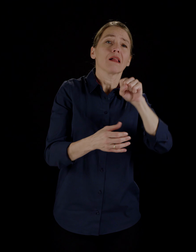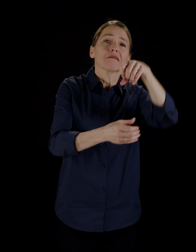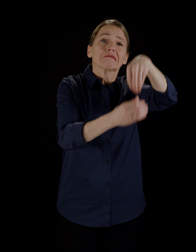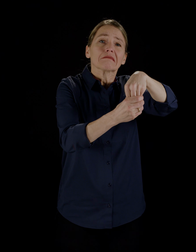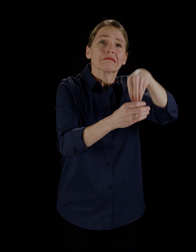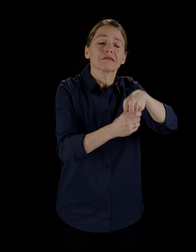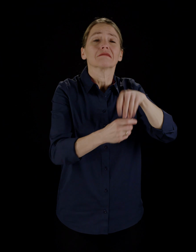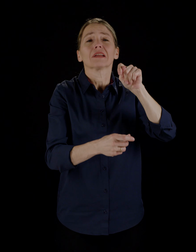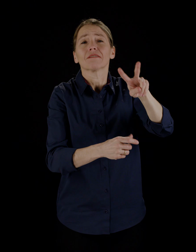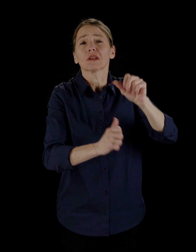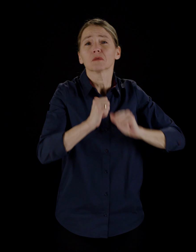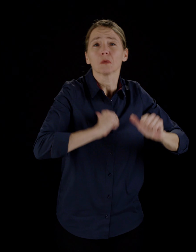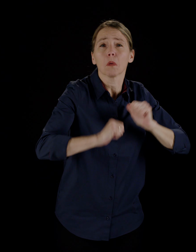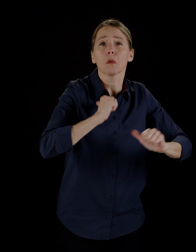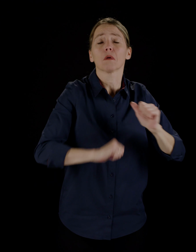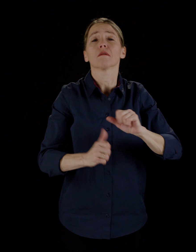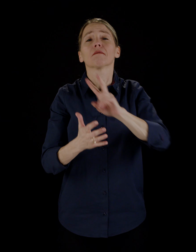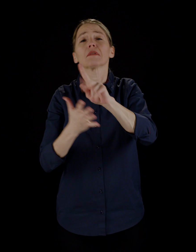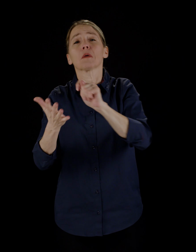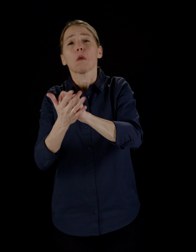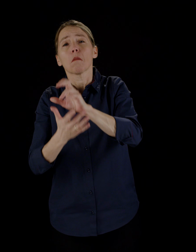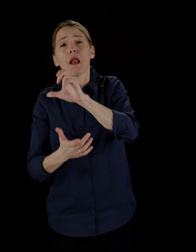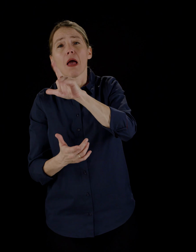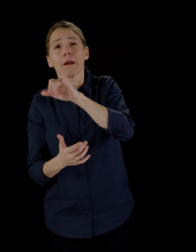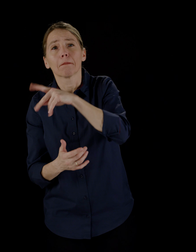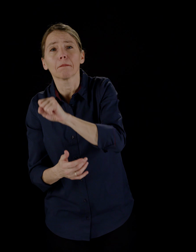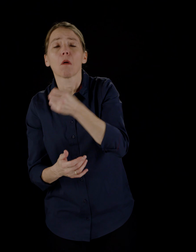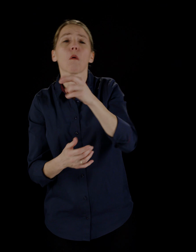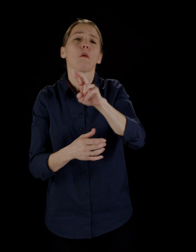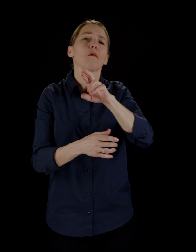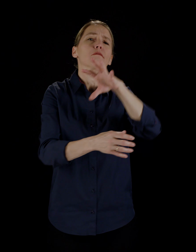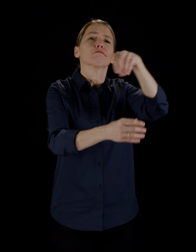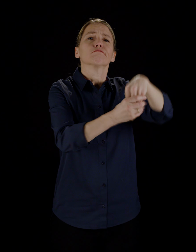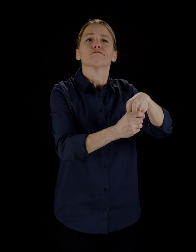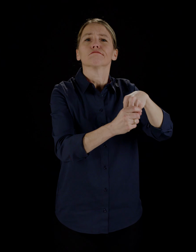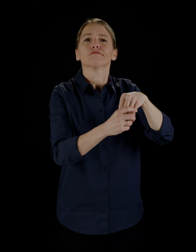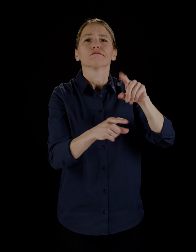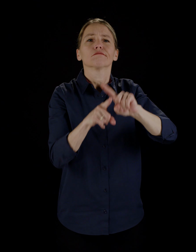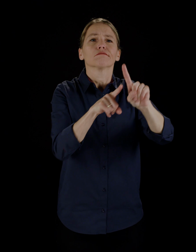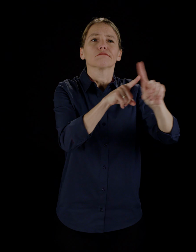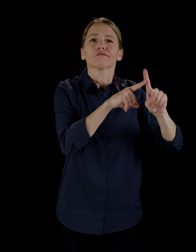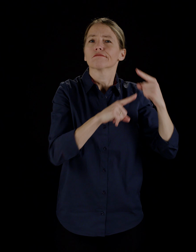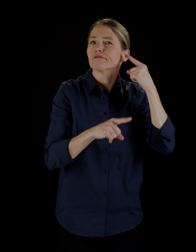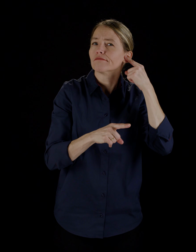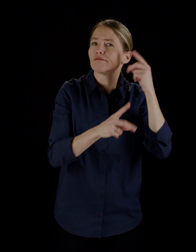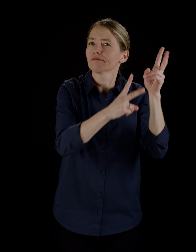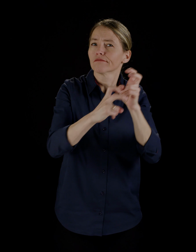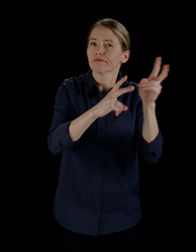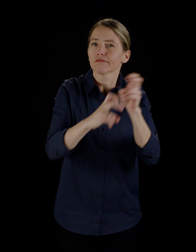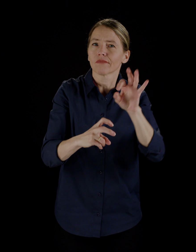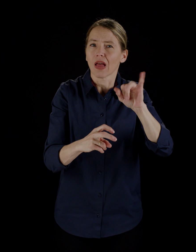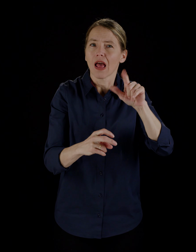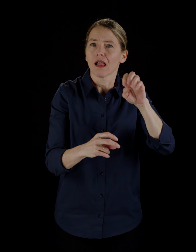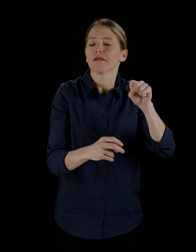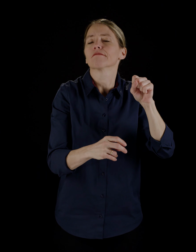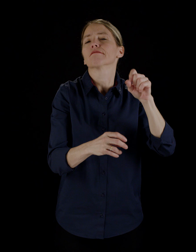peer-to-peer sharing, a software program (rather than your Web browser) is used to locate computers